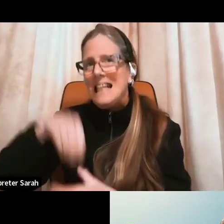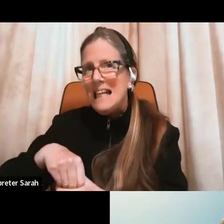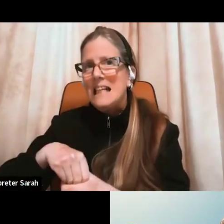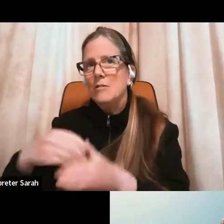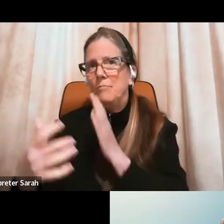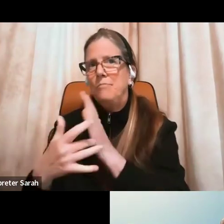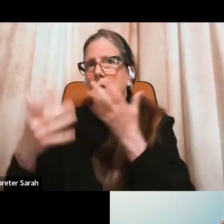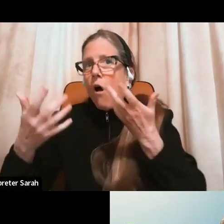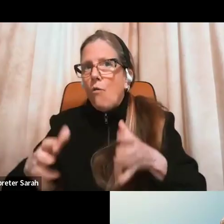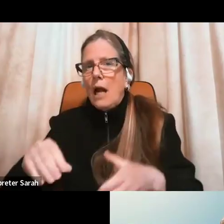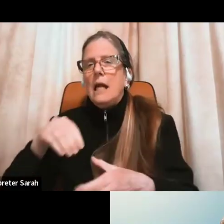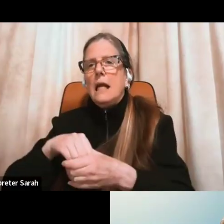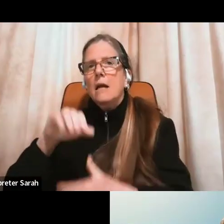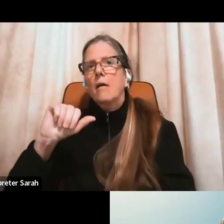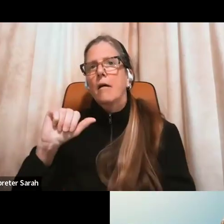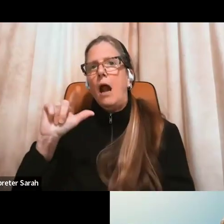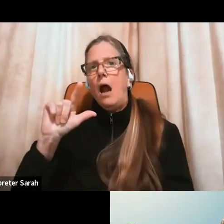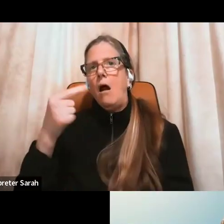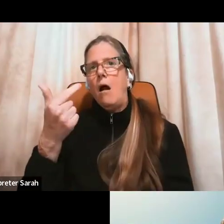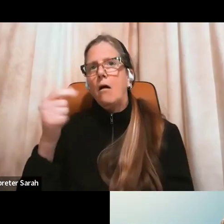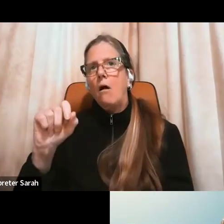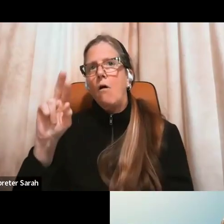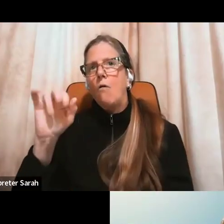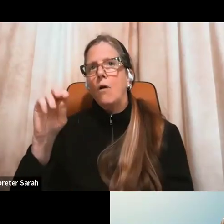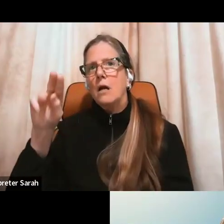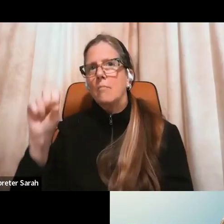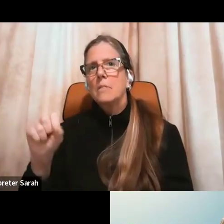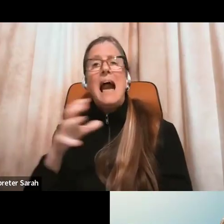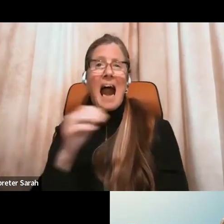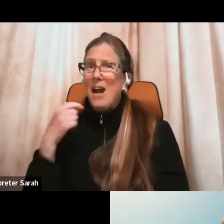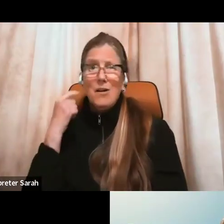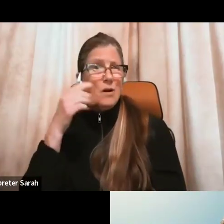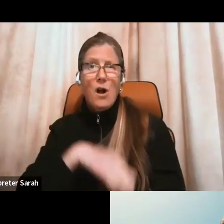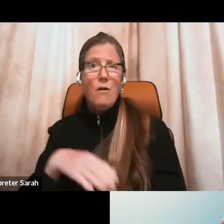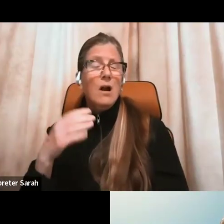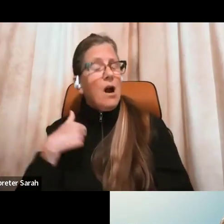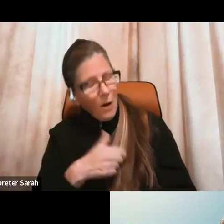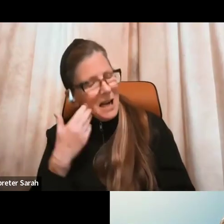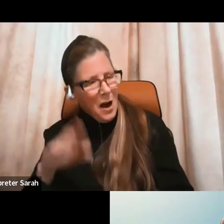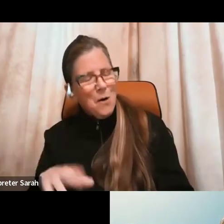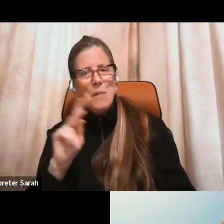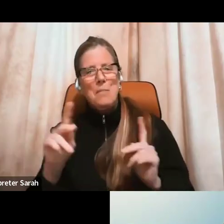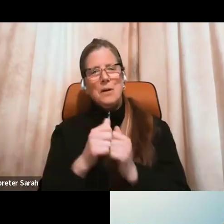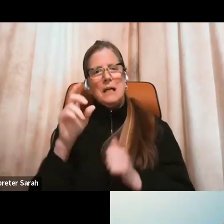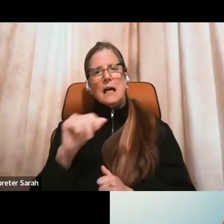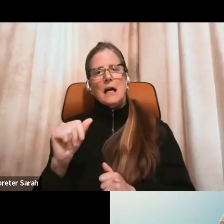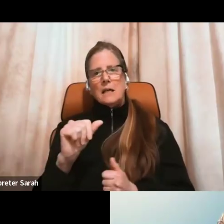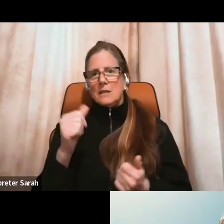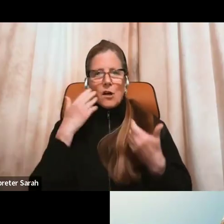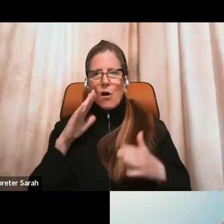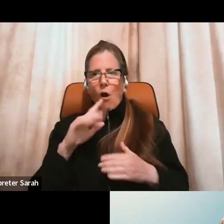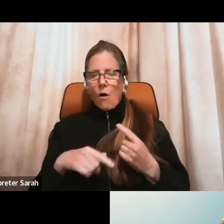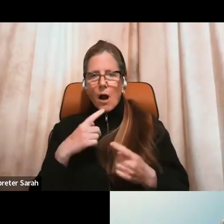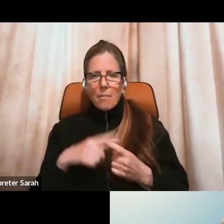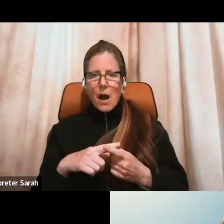and we know that disabled users have been excluded from some historical data sets that go into